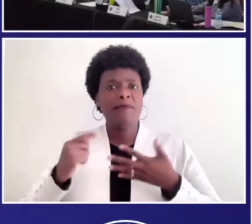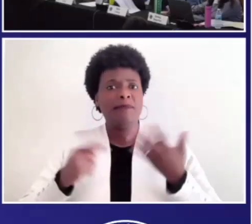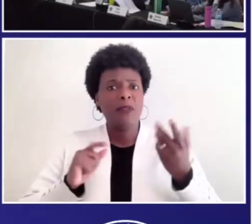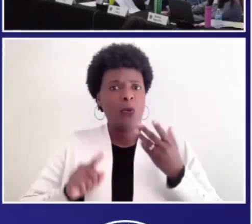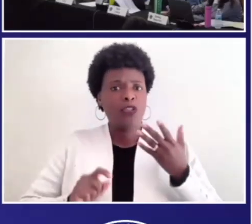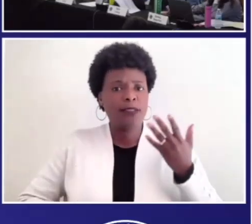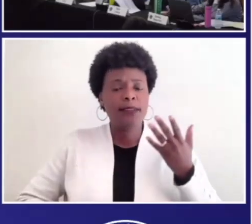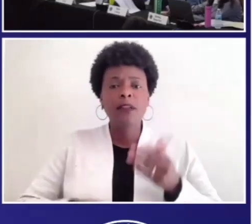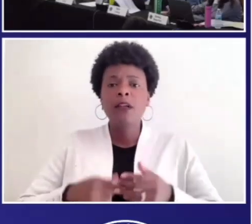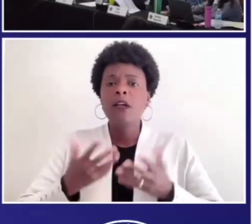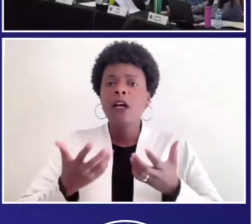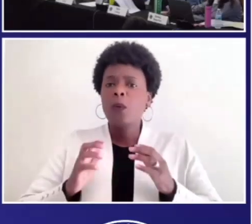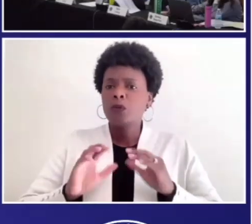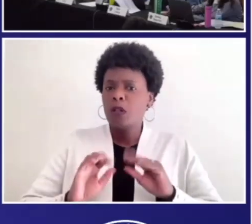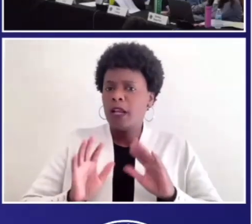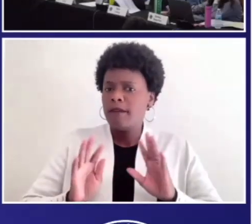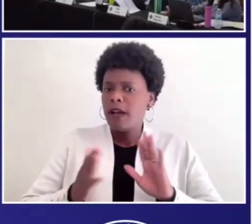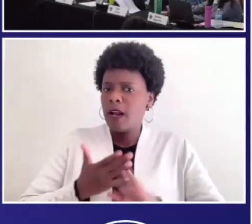to clarify, perhaps operational question,